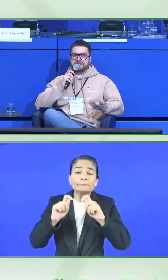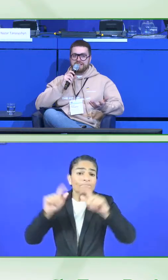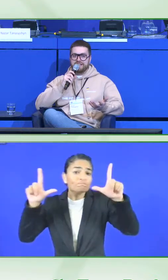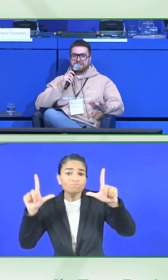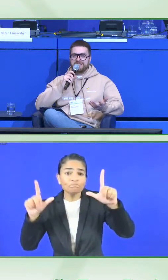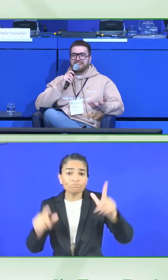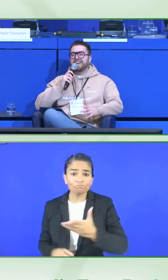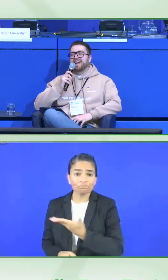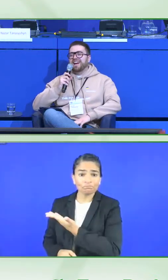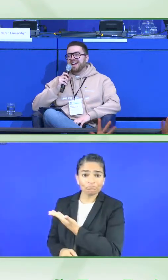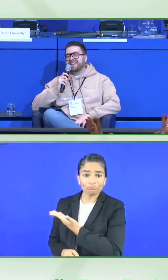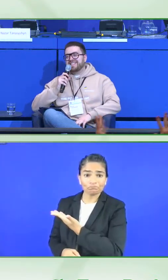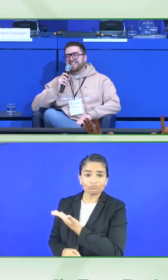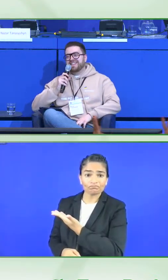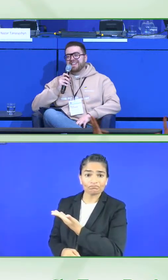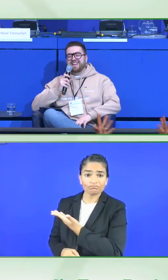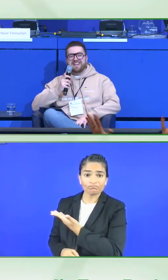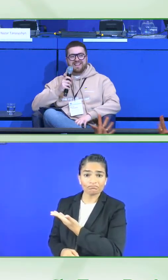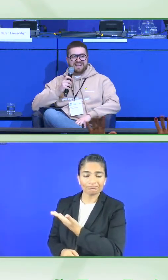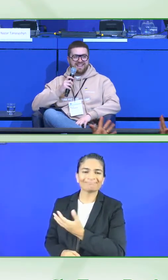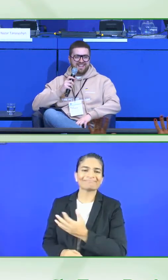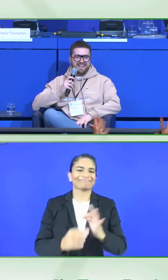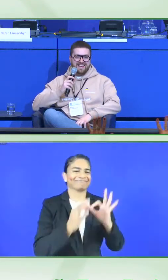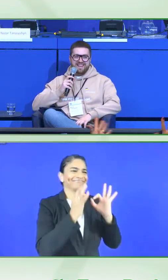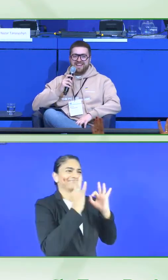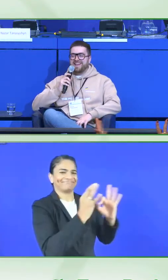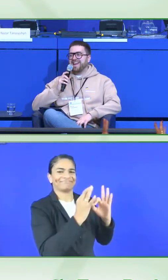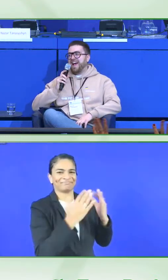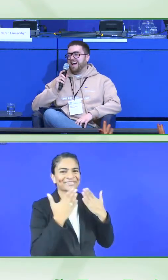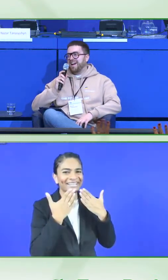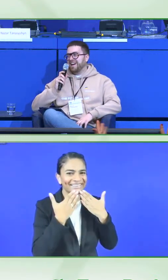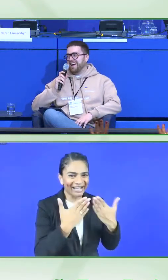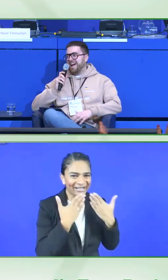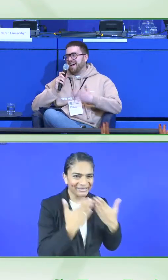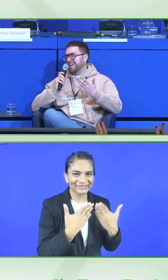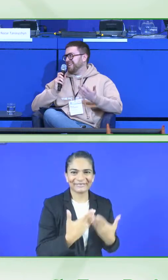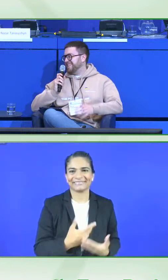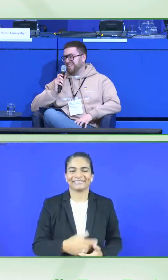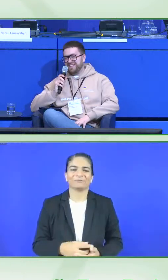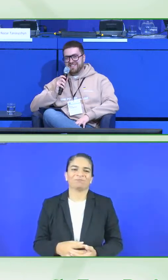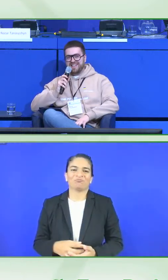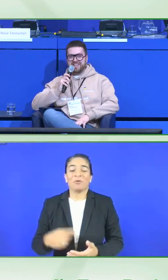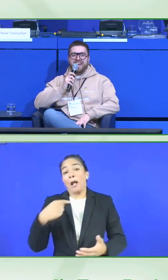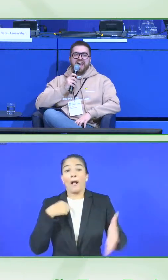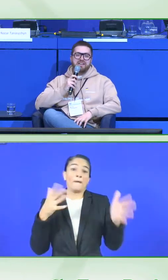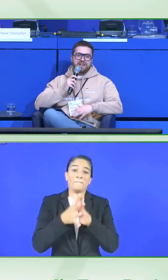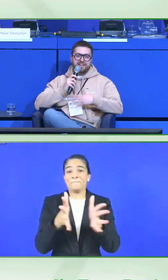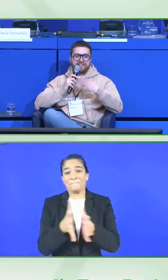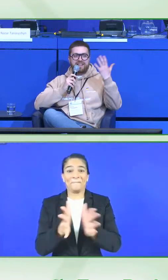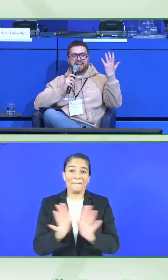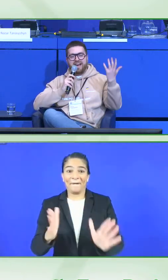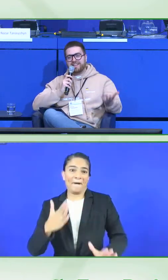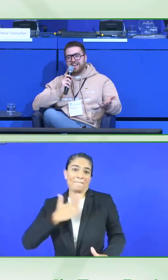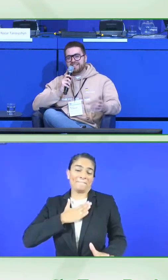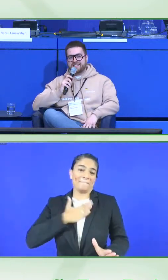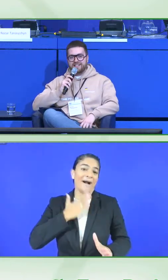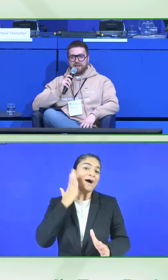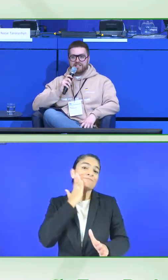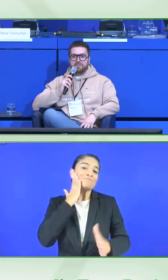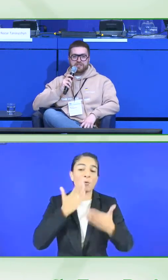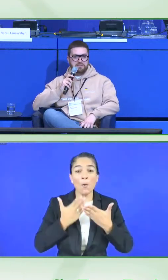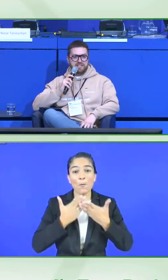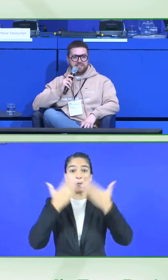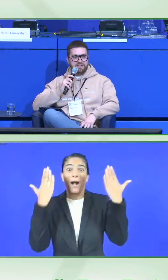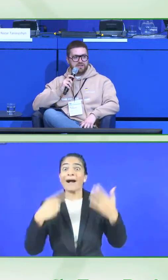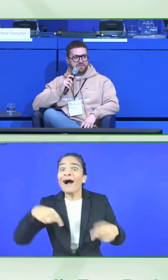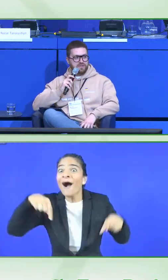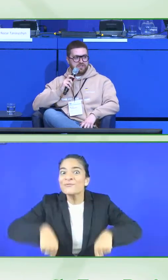disabilities have benefited from this system between 2020, and 2023.